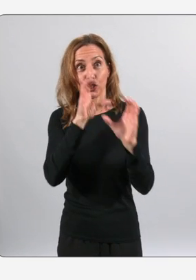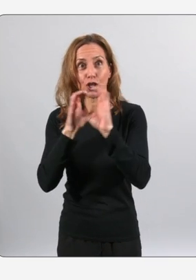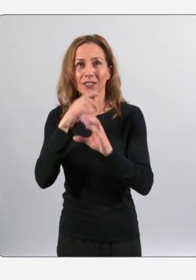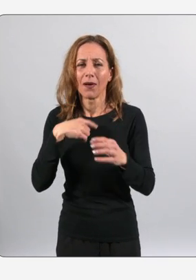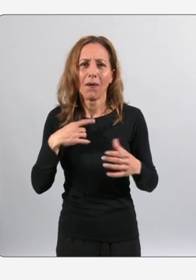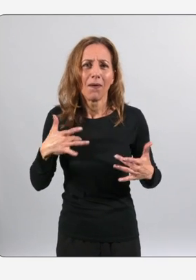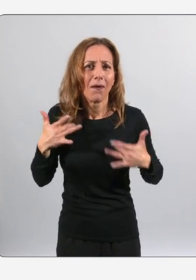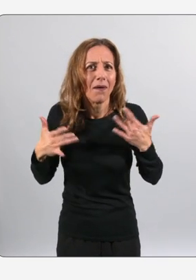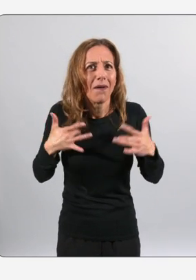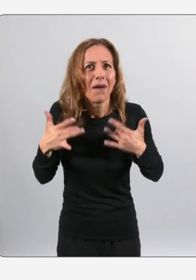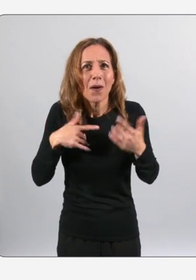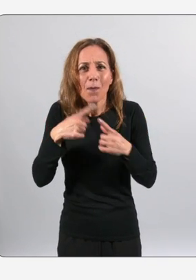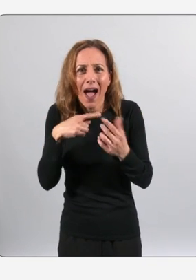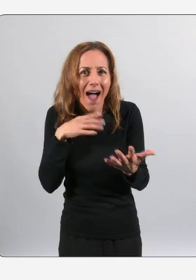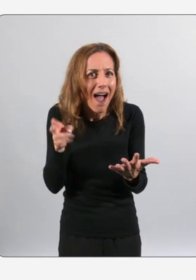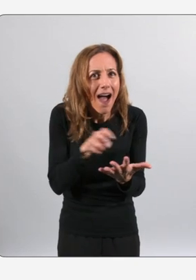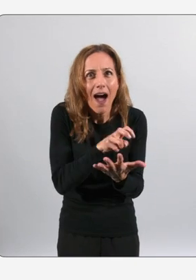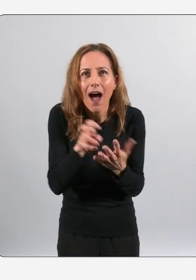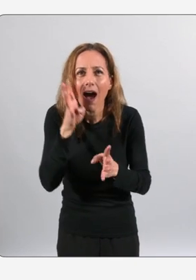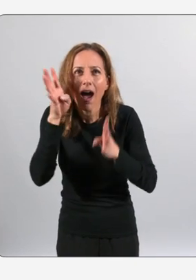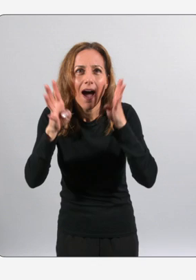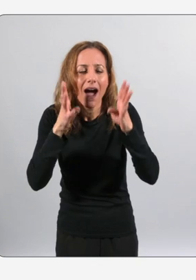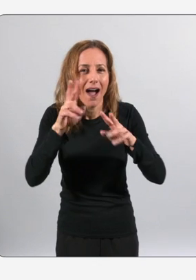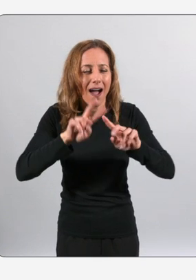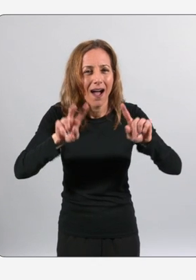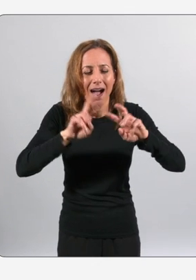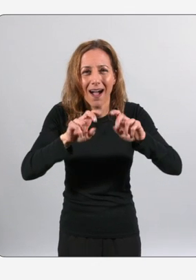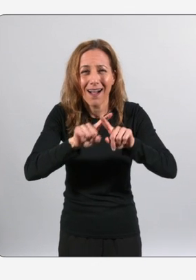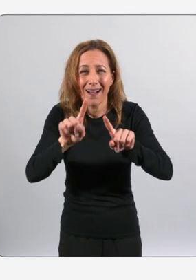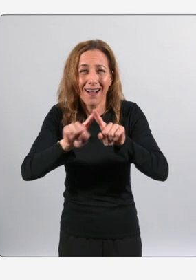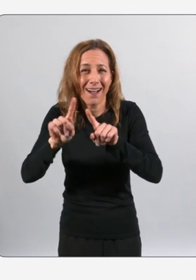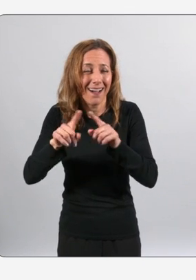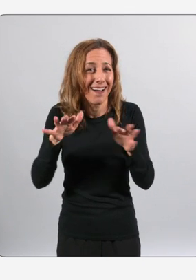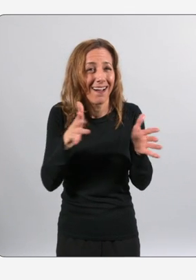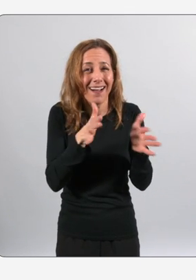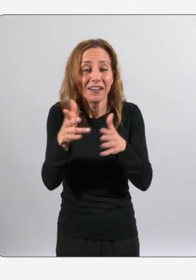when I see and interact with a wide range of and wide and diverse set of creatives,